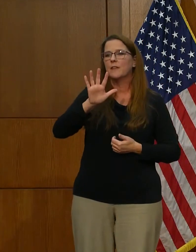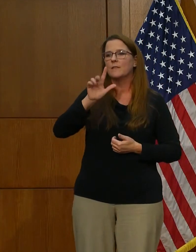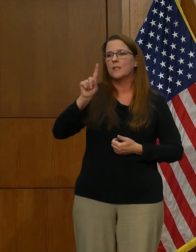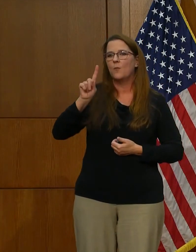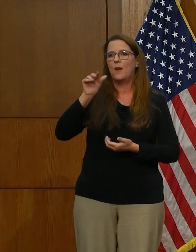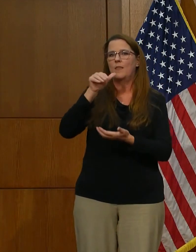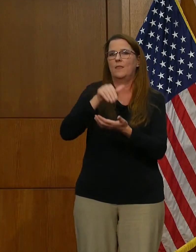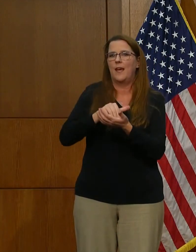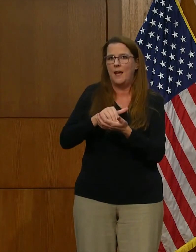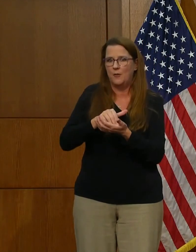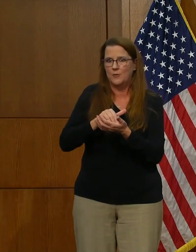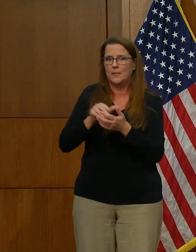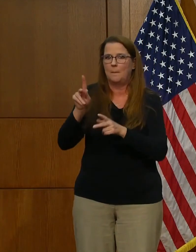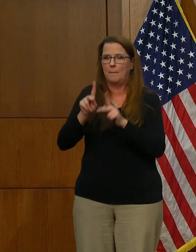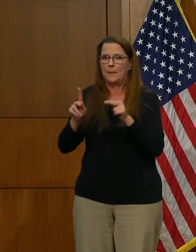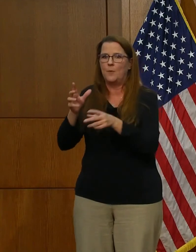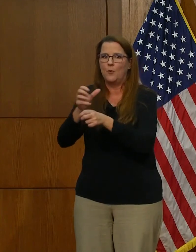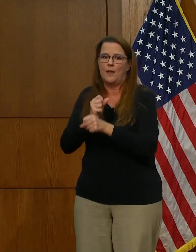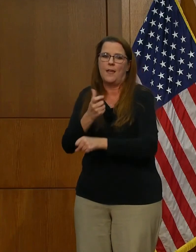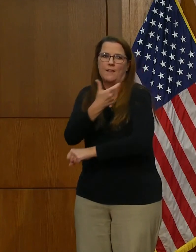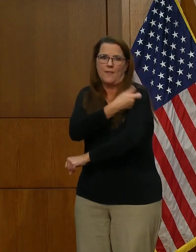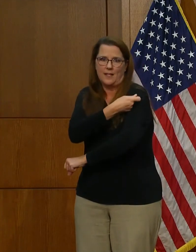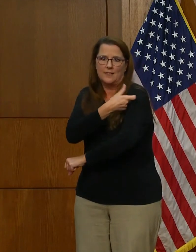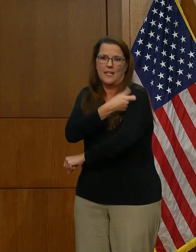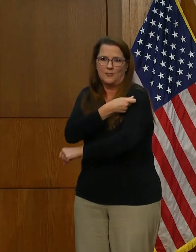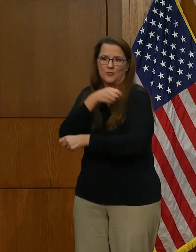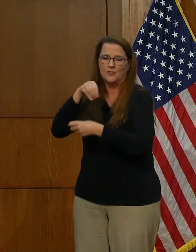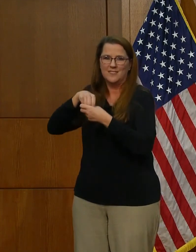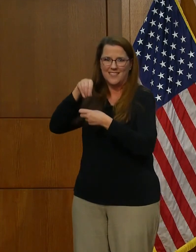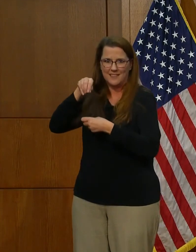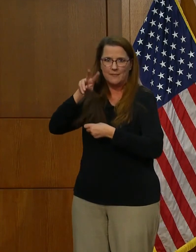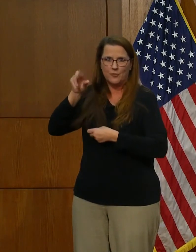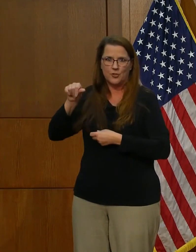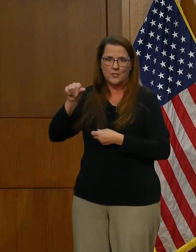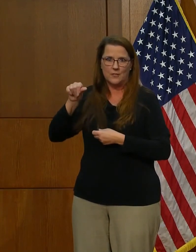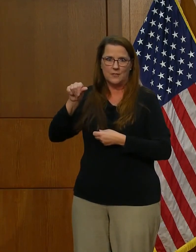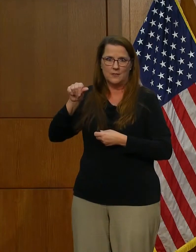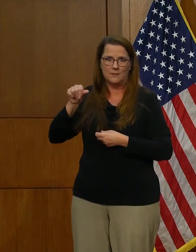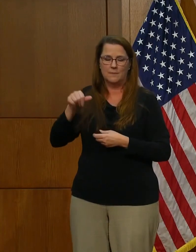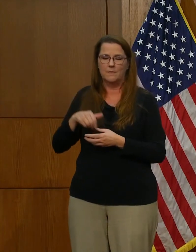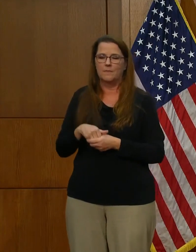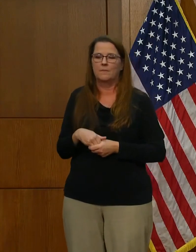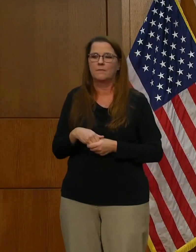WE'RE NOW AVERAGING ALMOST 51,000 VACCINE DOSES